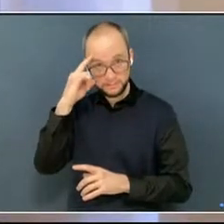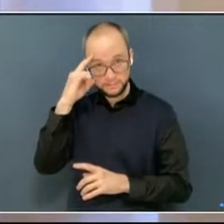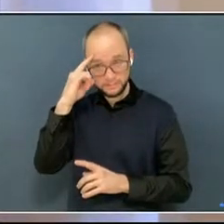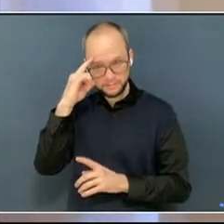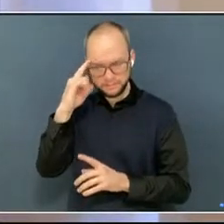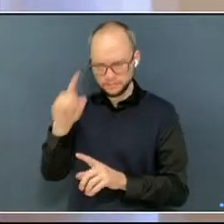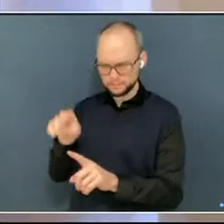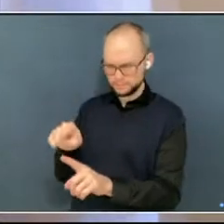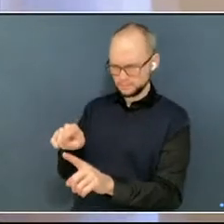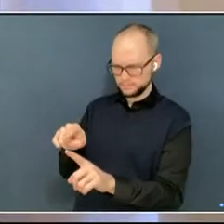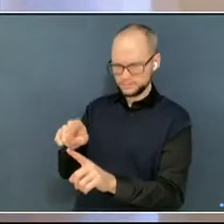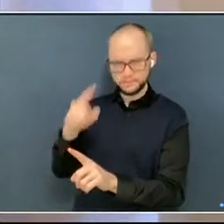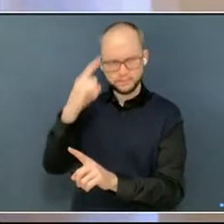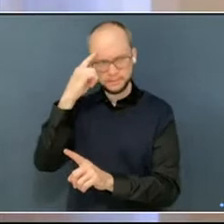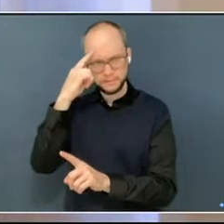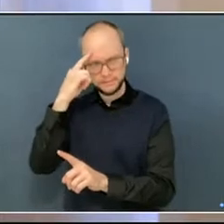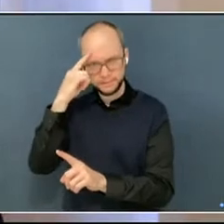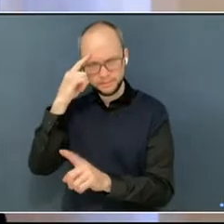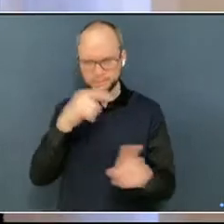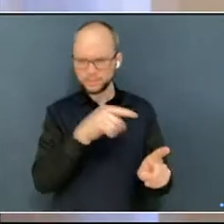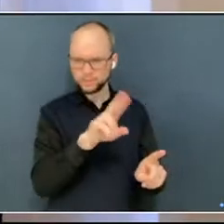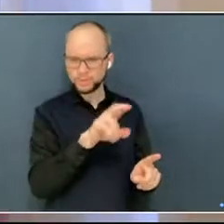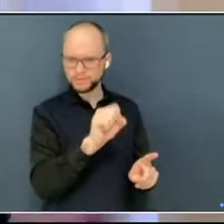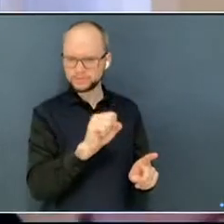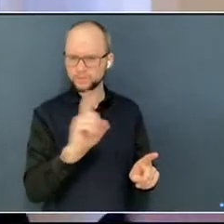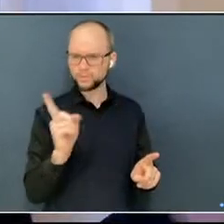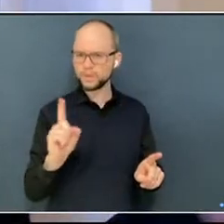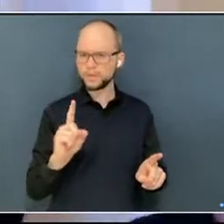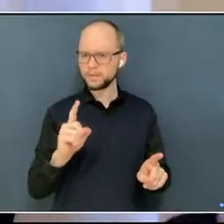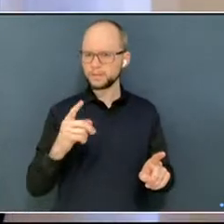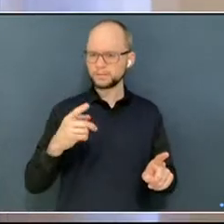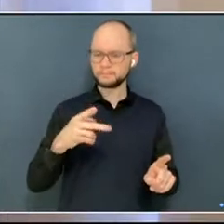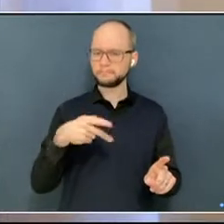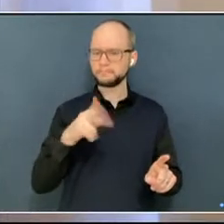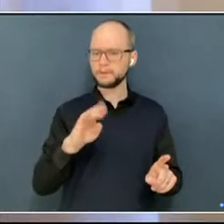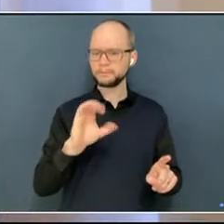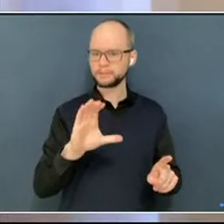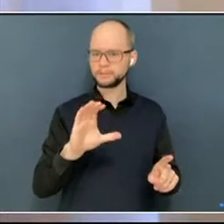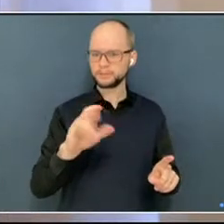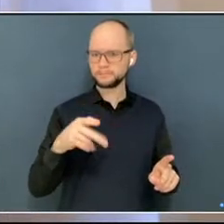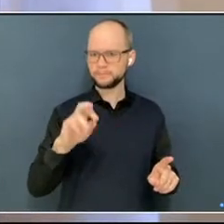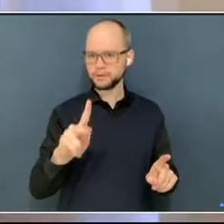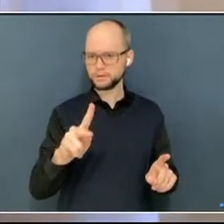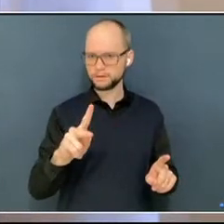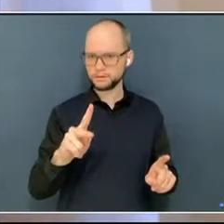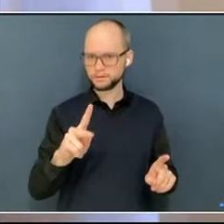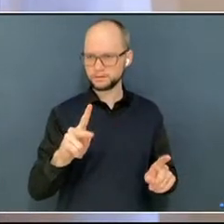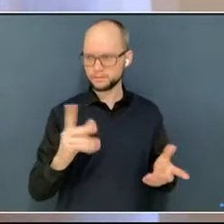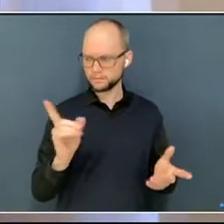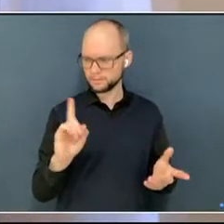was necessary to go to these very elaborate and beautifully landscaped cemeteries to go out for a